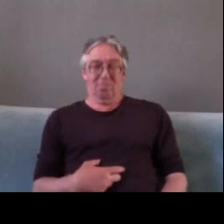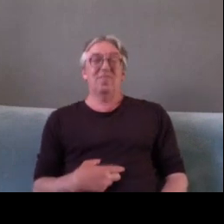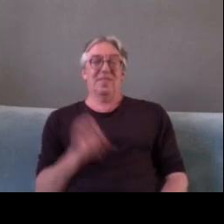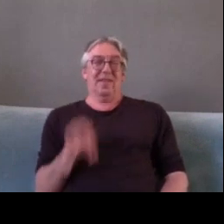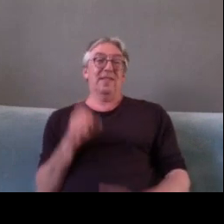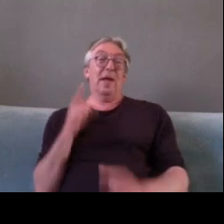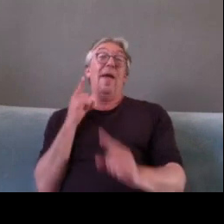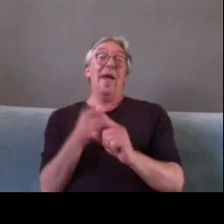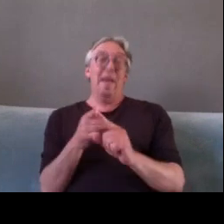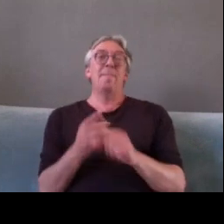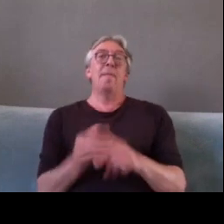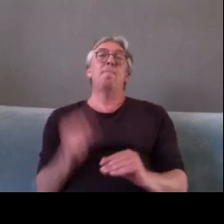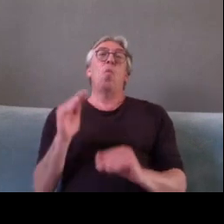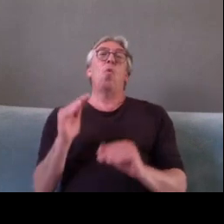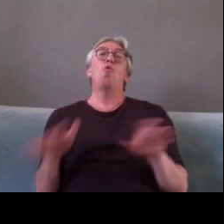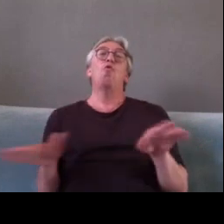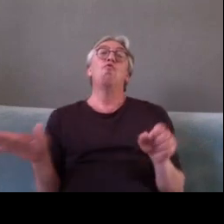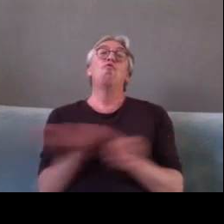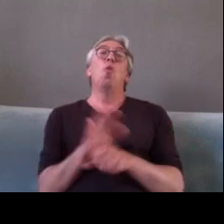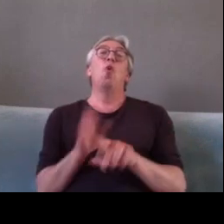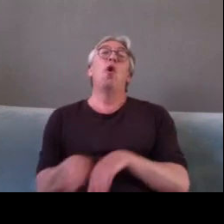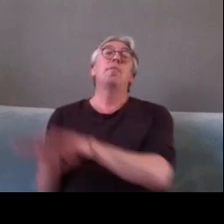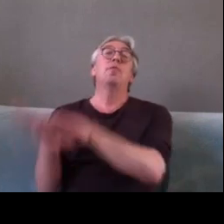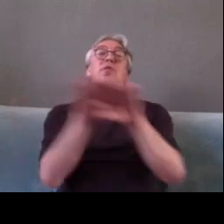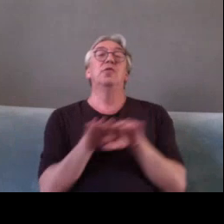but there are still some things that can be advanced.